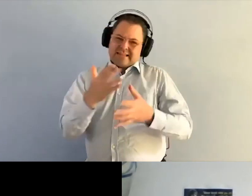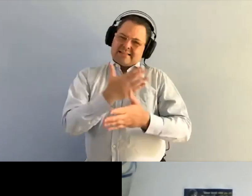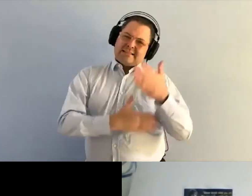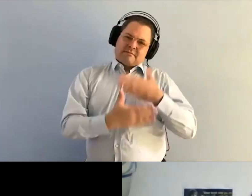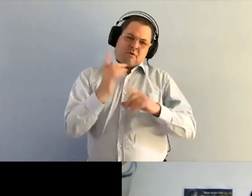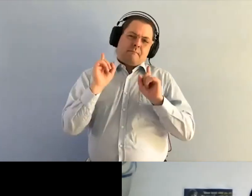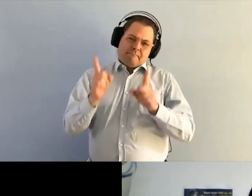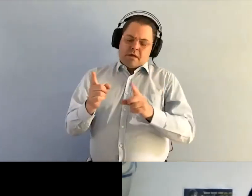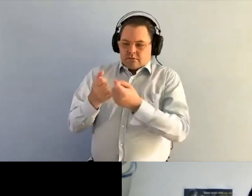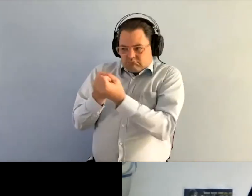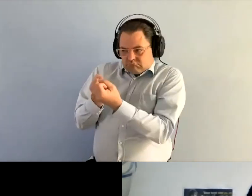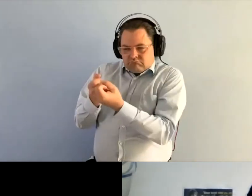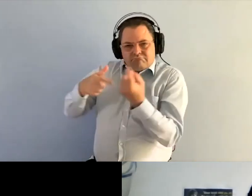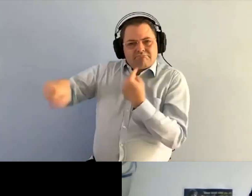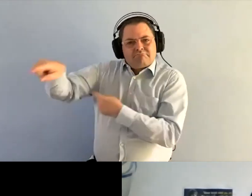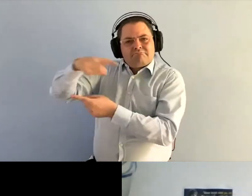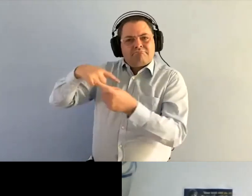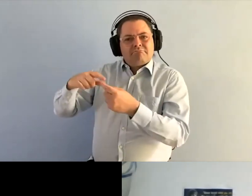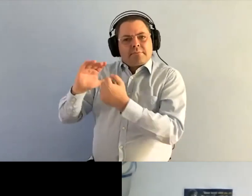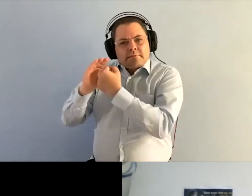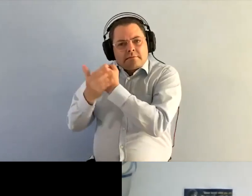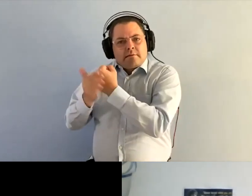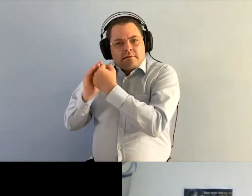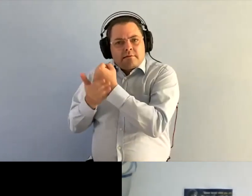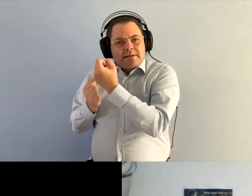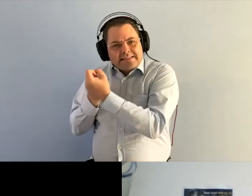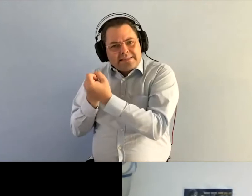of given any vaccination yet.